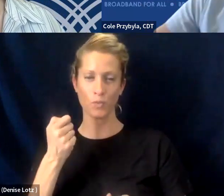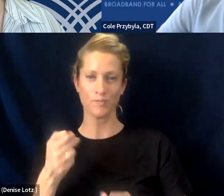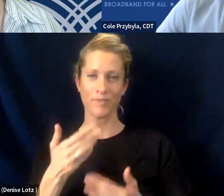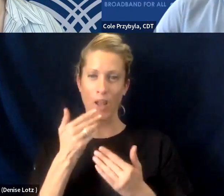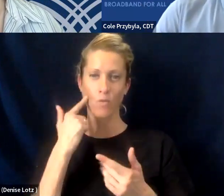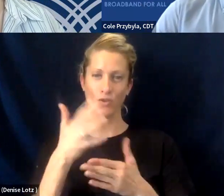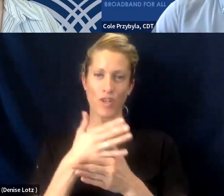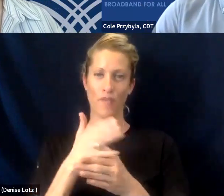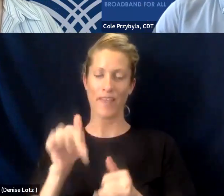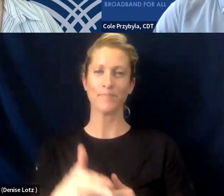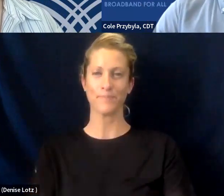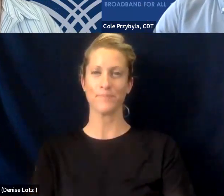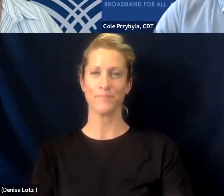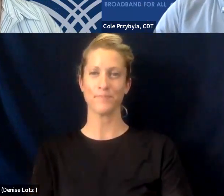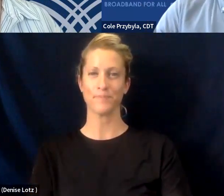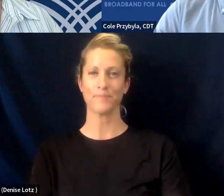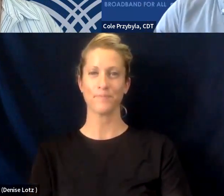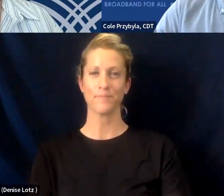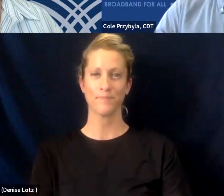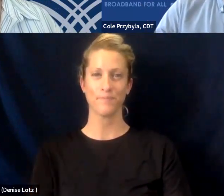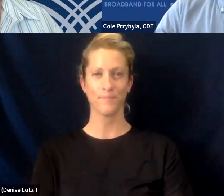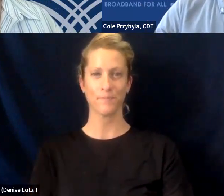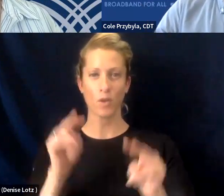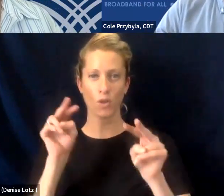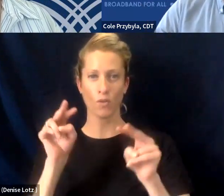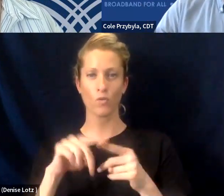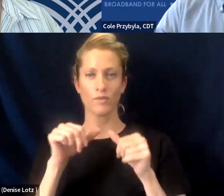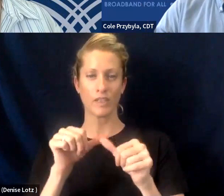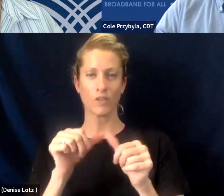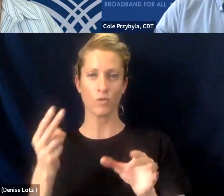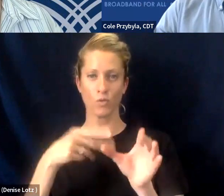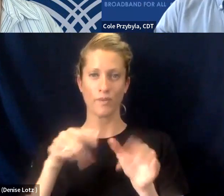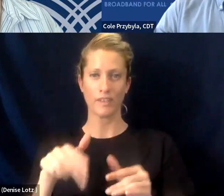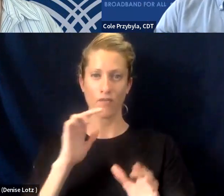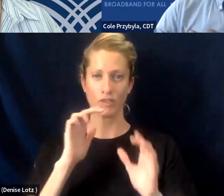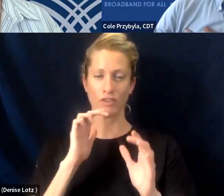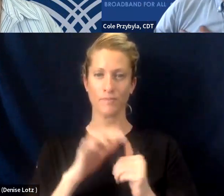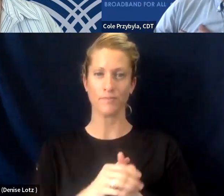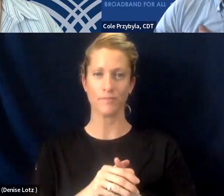Thank you, Caitlin, Look forward to having to continue to join this conversation next.